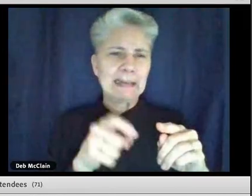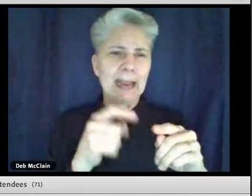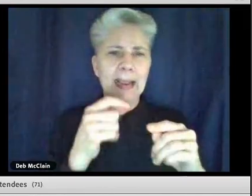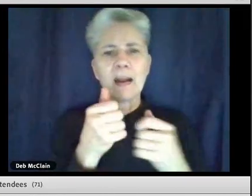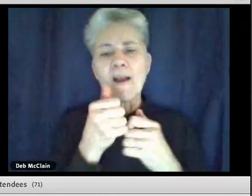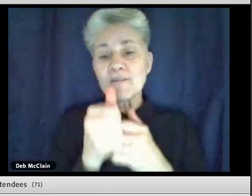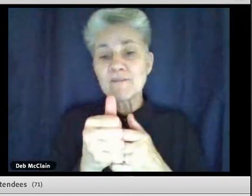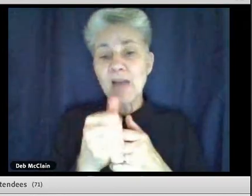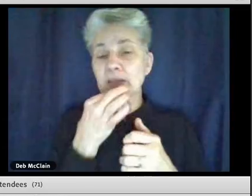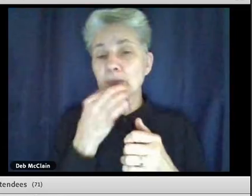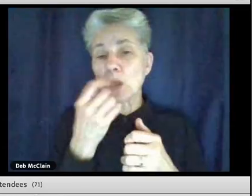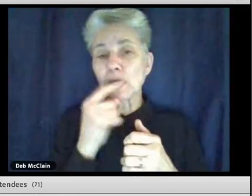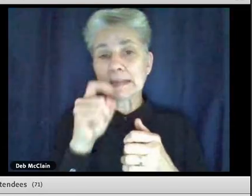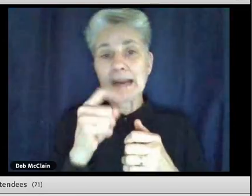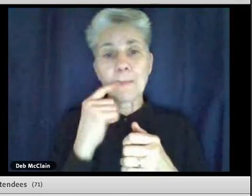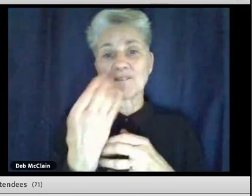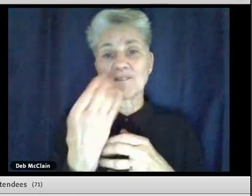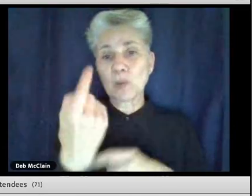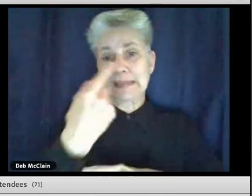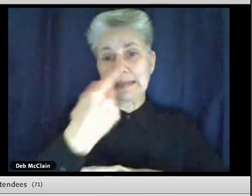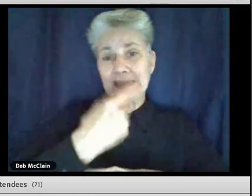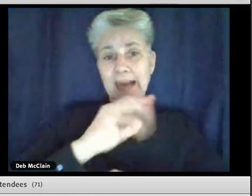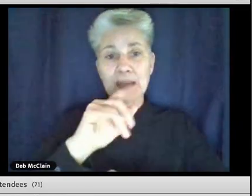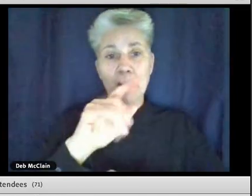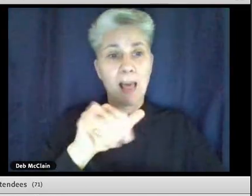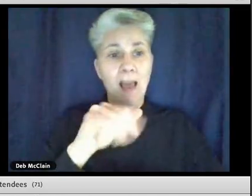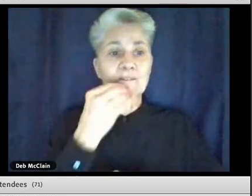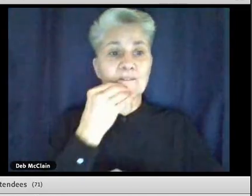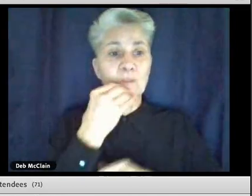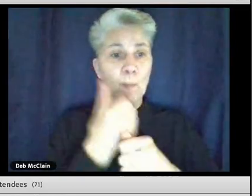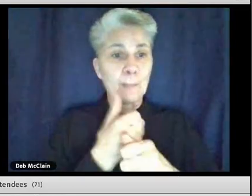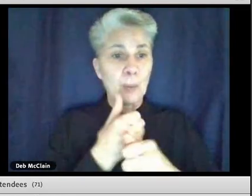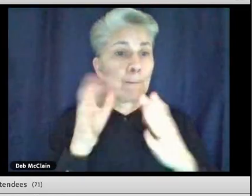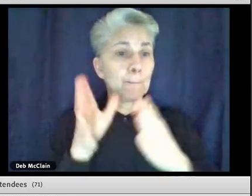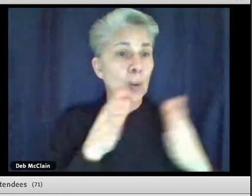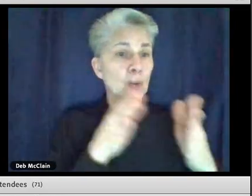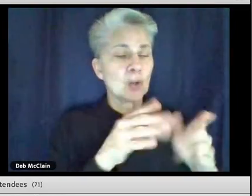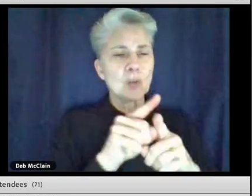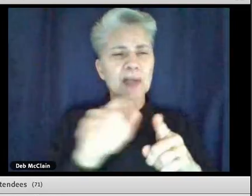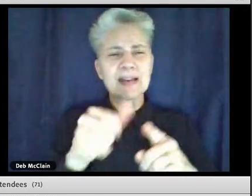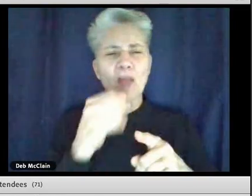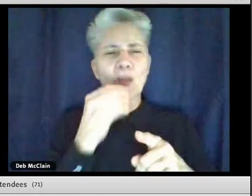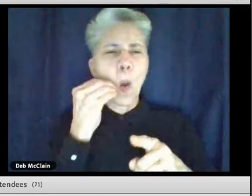we only need about 14 days' supply of food per person. You also need other home essentials, toilet paper,